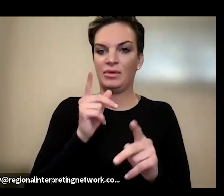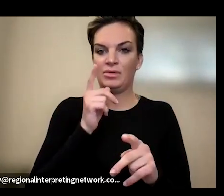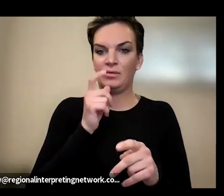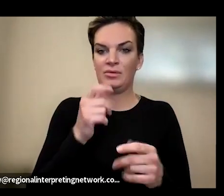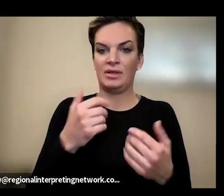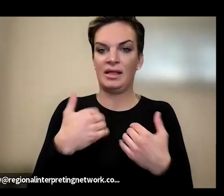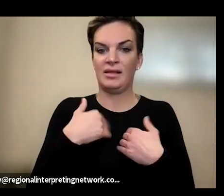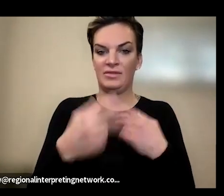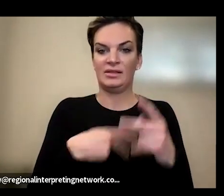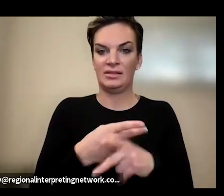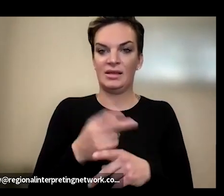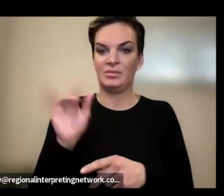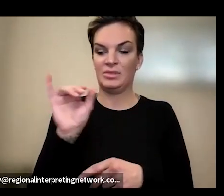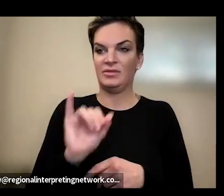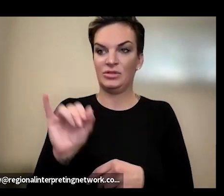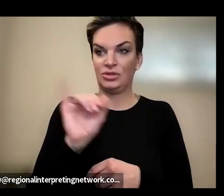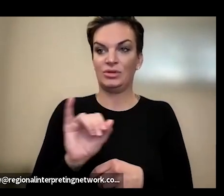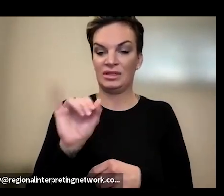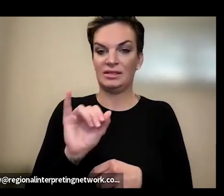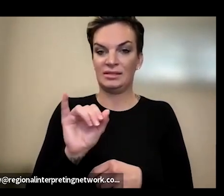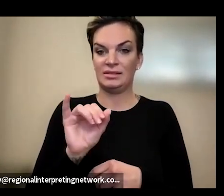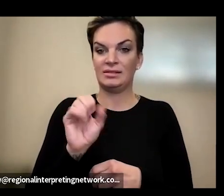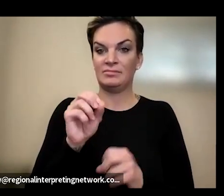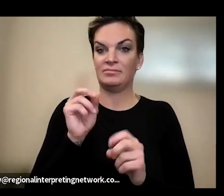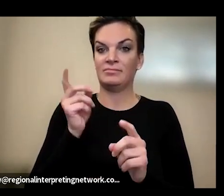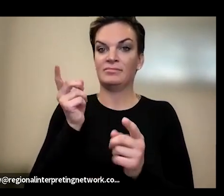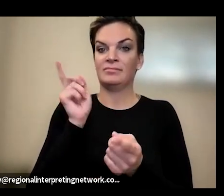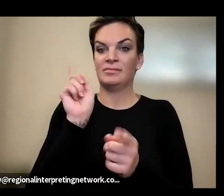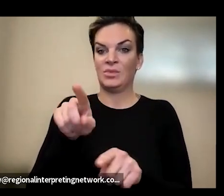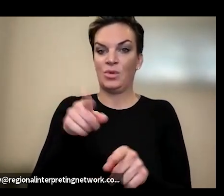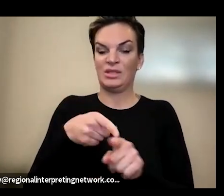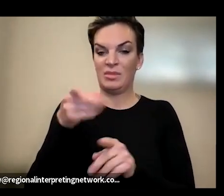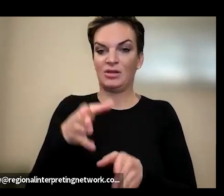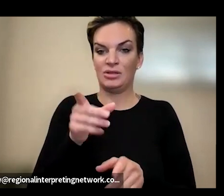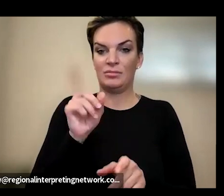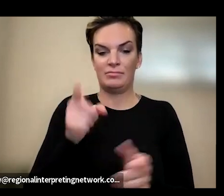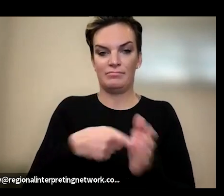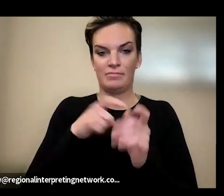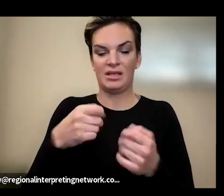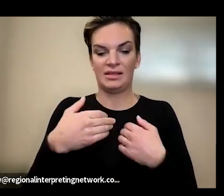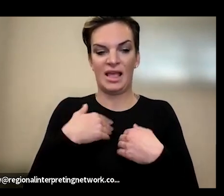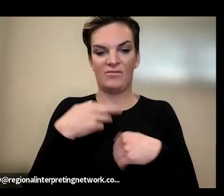the kind of insurance where to see a specialist you have to have a referral, right, that's a whole